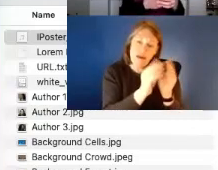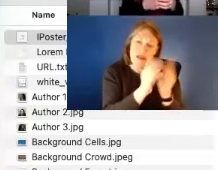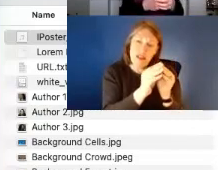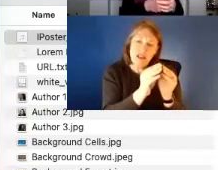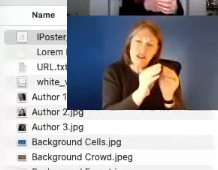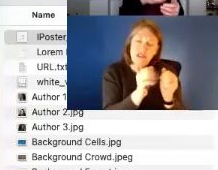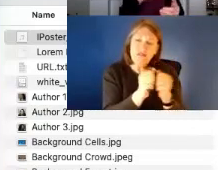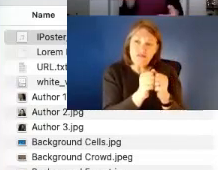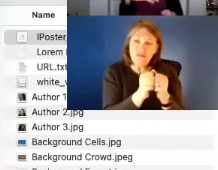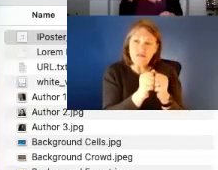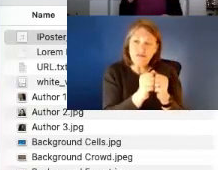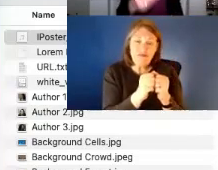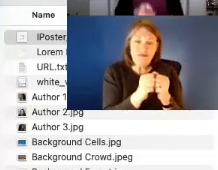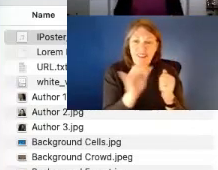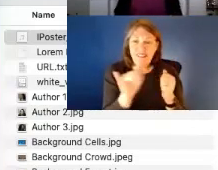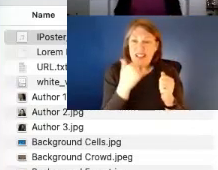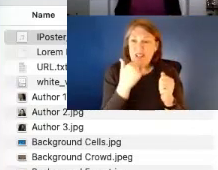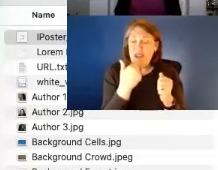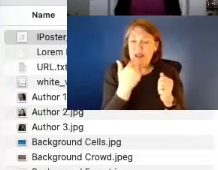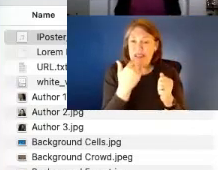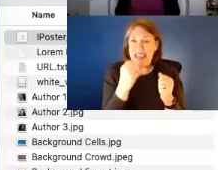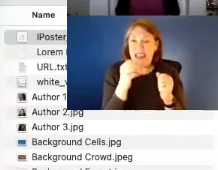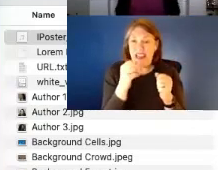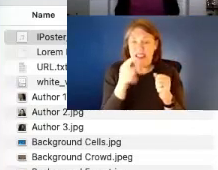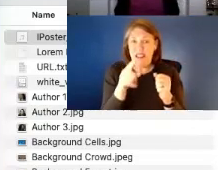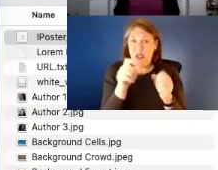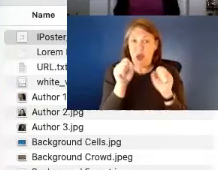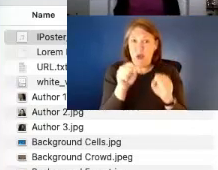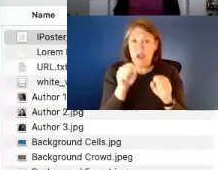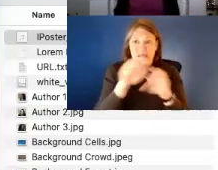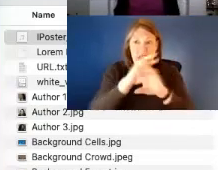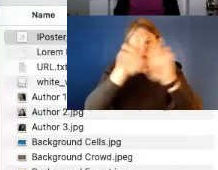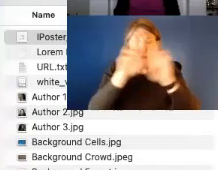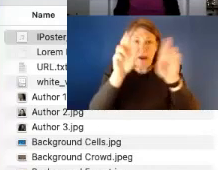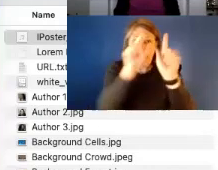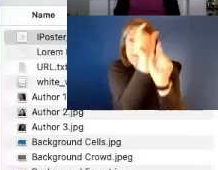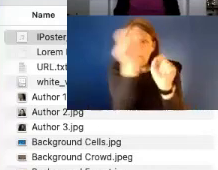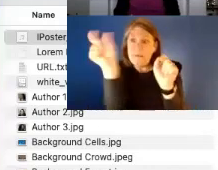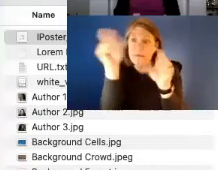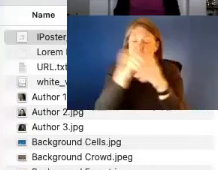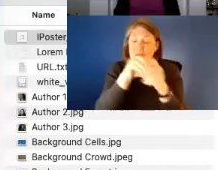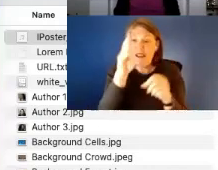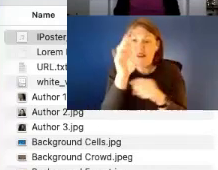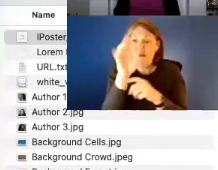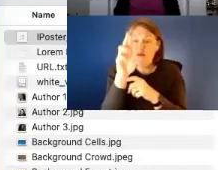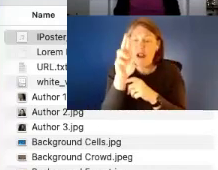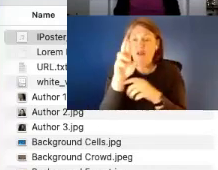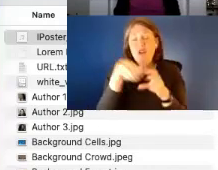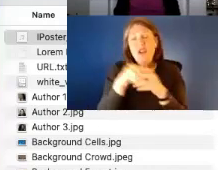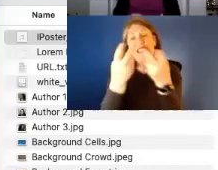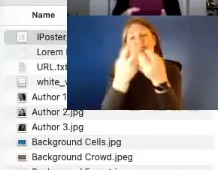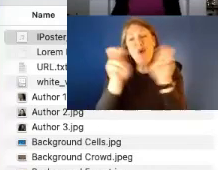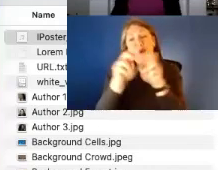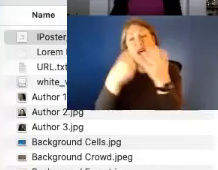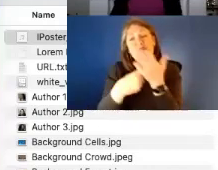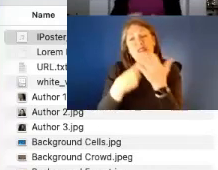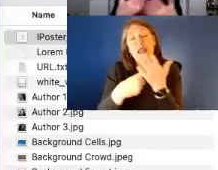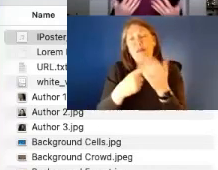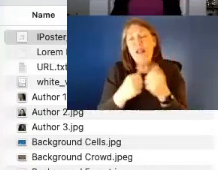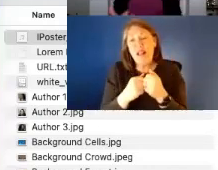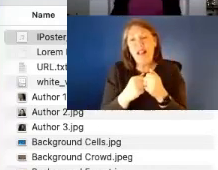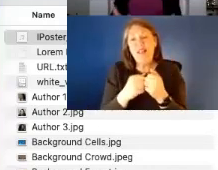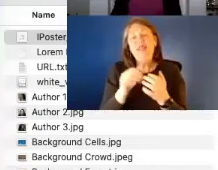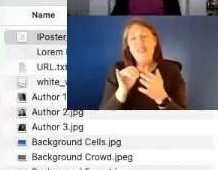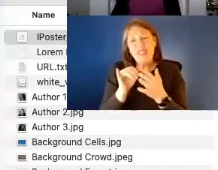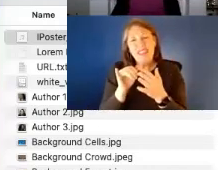why I said you could tee it up in a browser 07:31:56 . It is the dynamic of a roundtable,